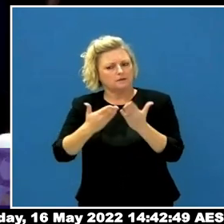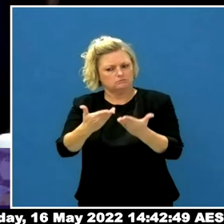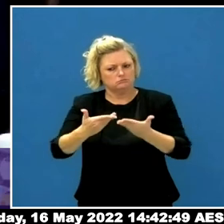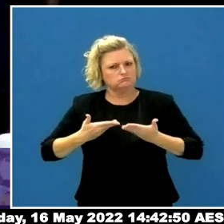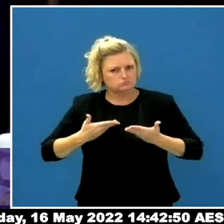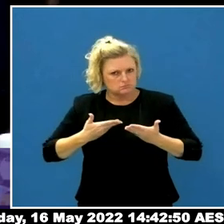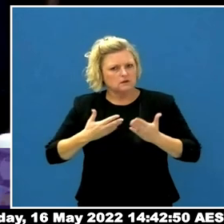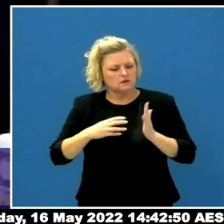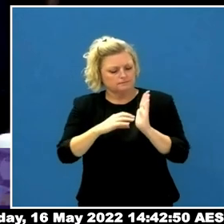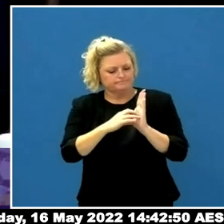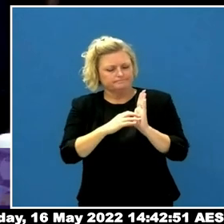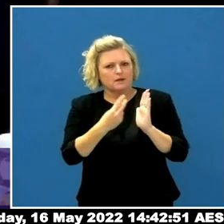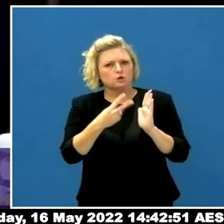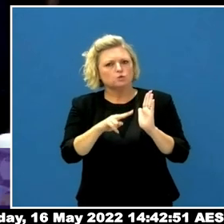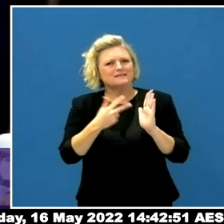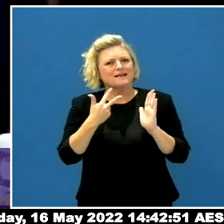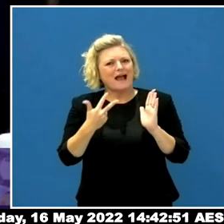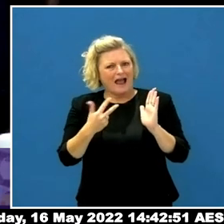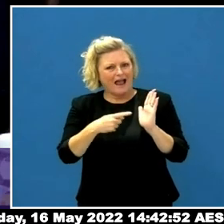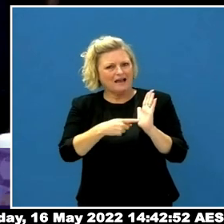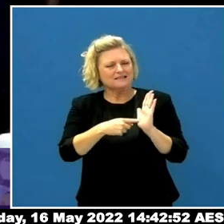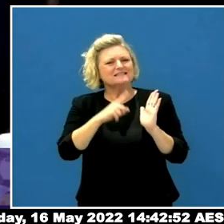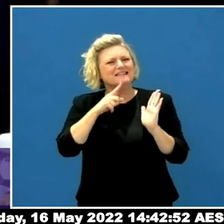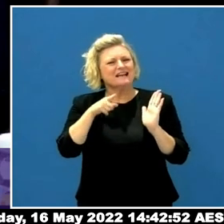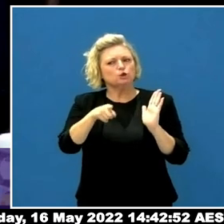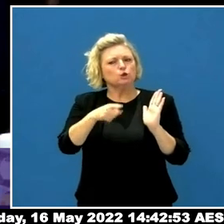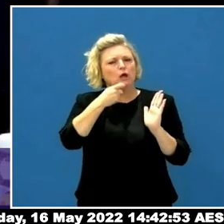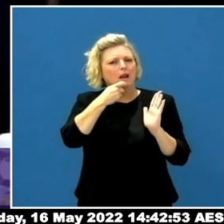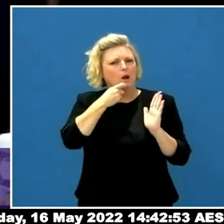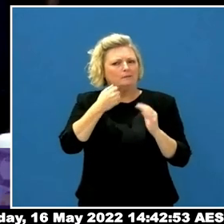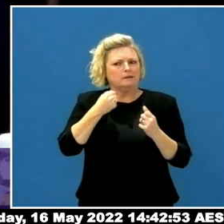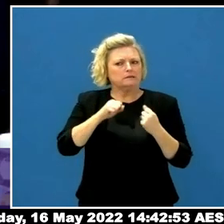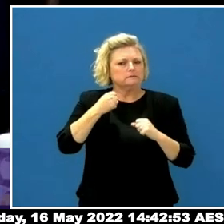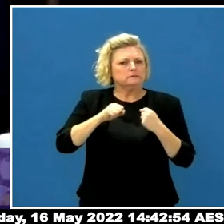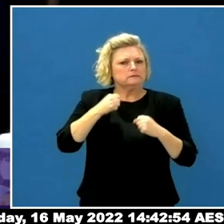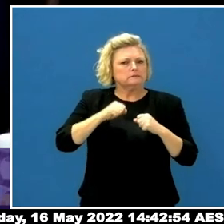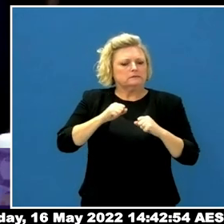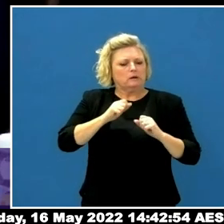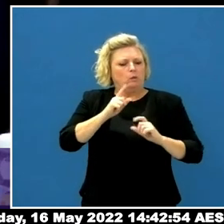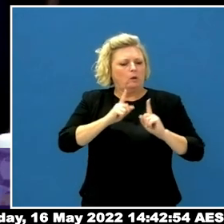change, you felt it was "glorified babysitting"; is that right? That's correct.